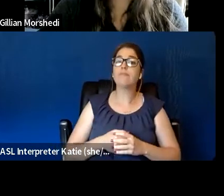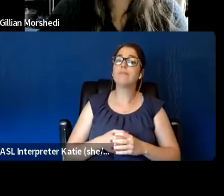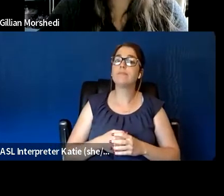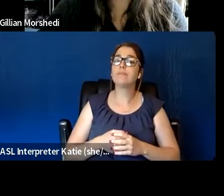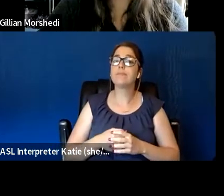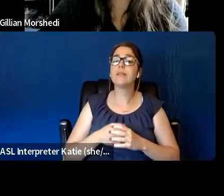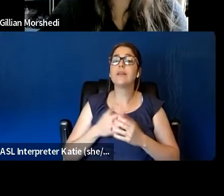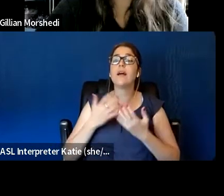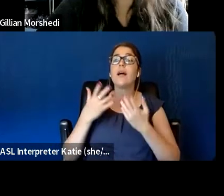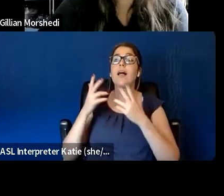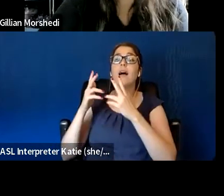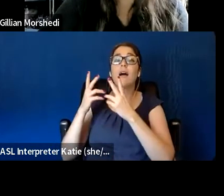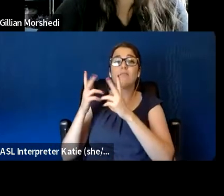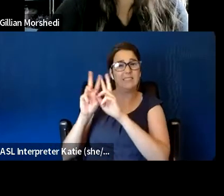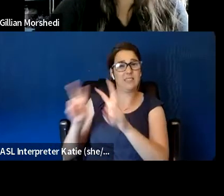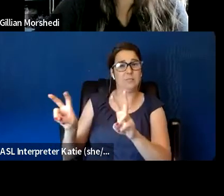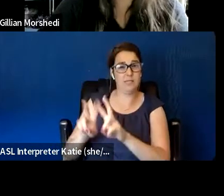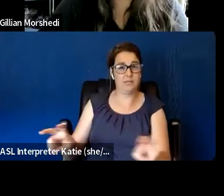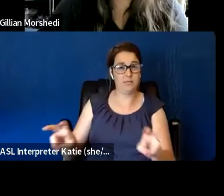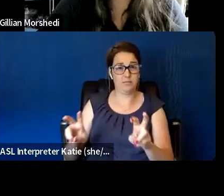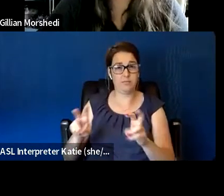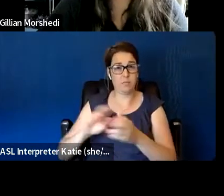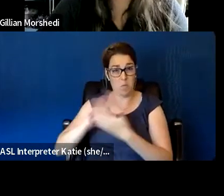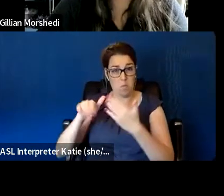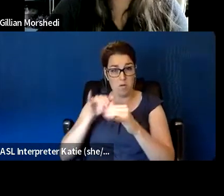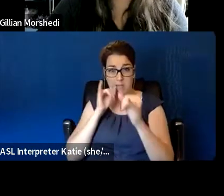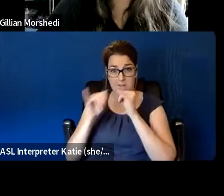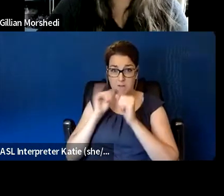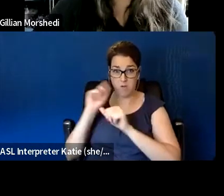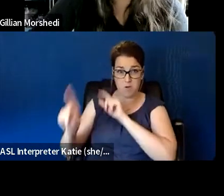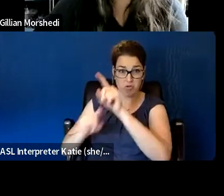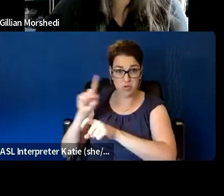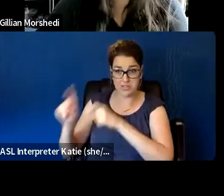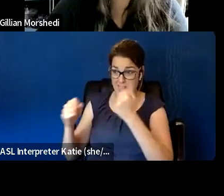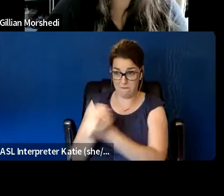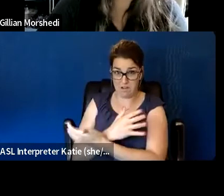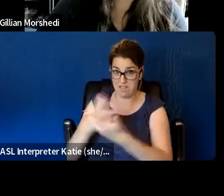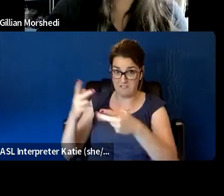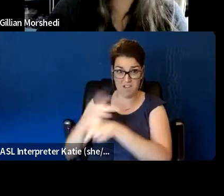to be able to figure out what's going on right away, but needing to kind of tweak your model